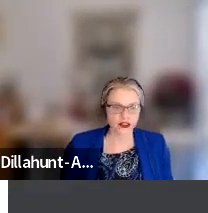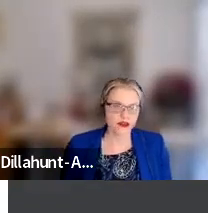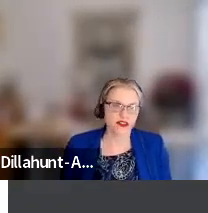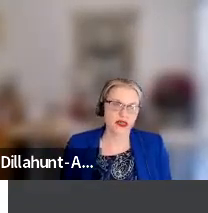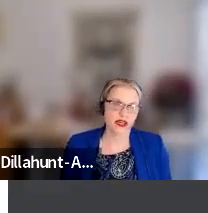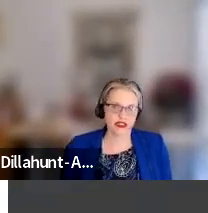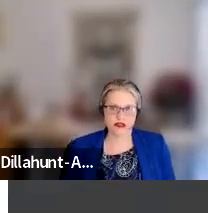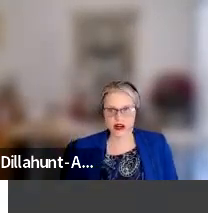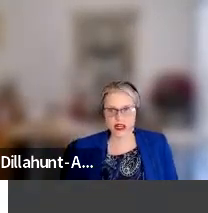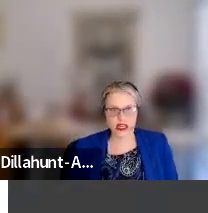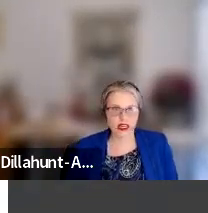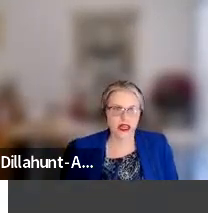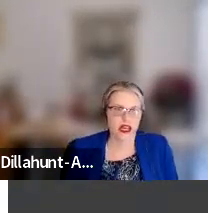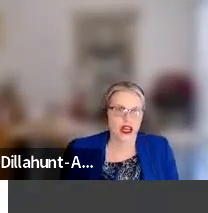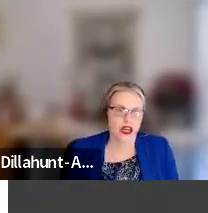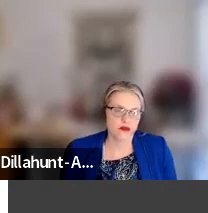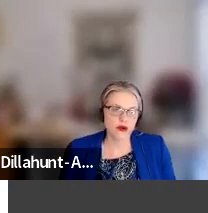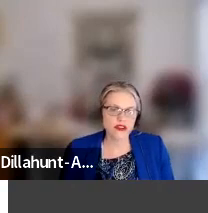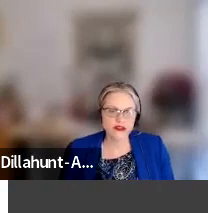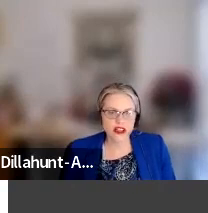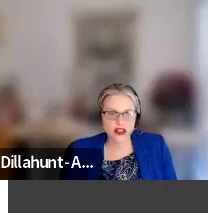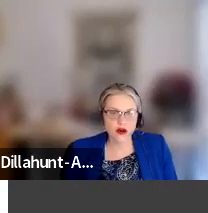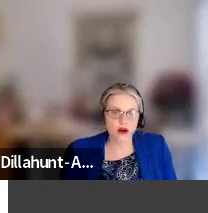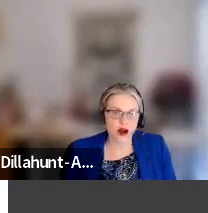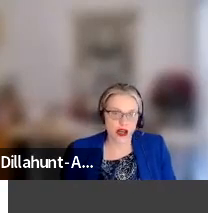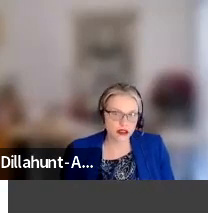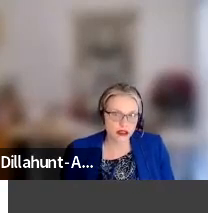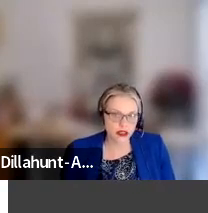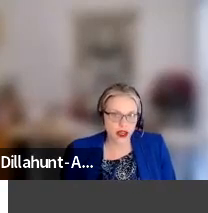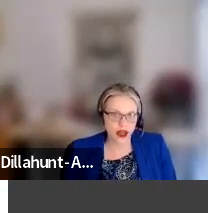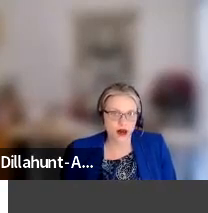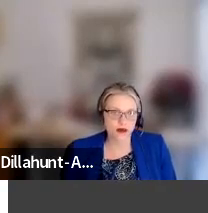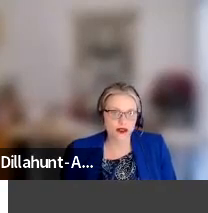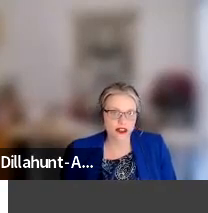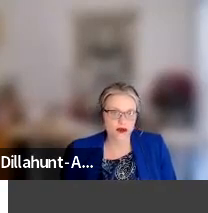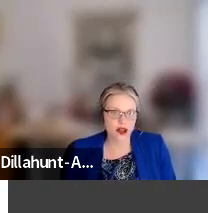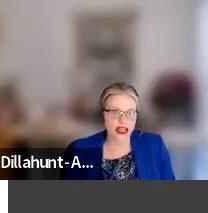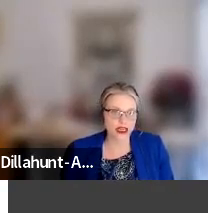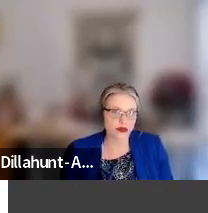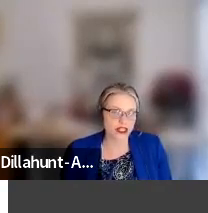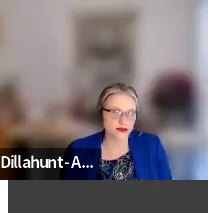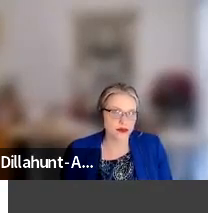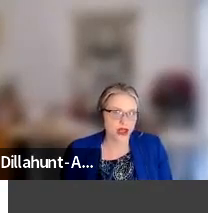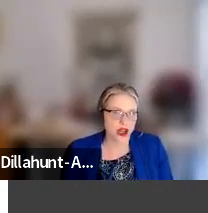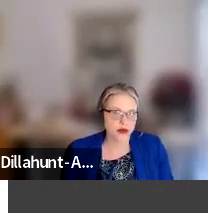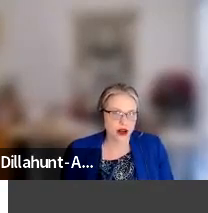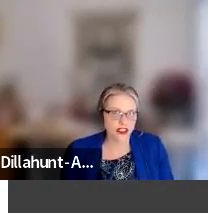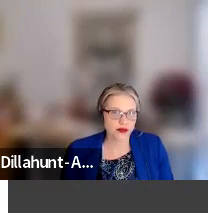In terms of TBI severity, most of them are mild, considered mild. About 80 percent.